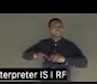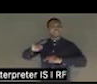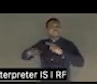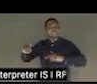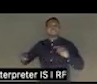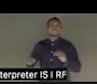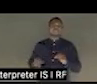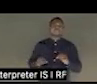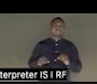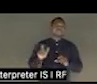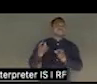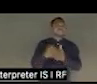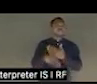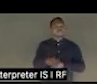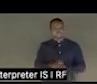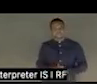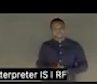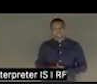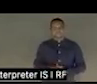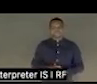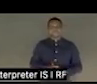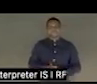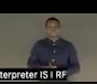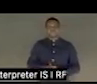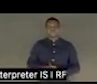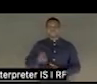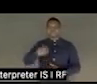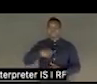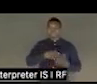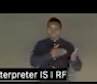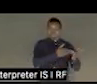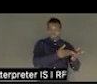but also many other studies show that even if people say or